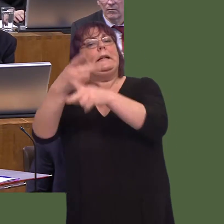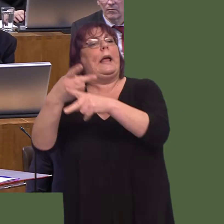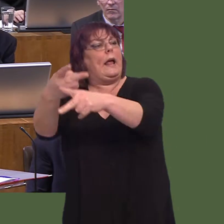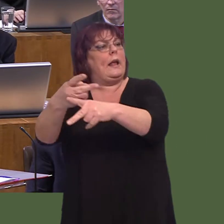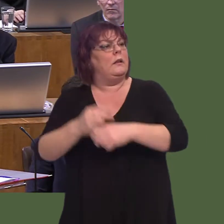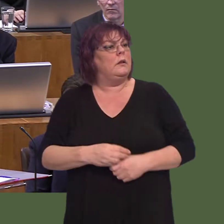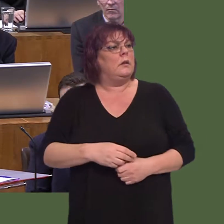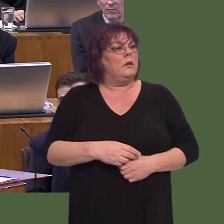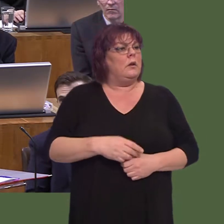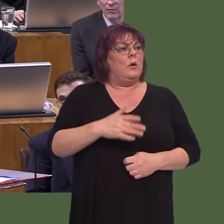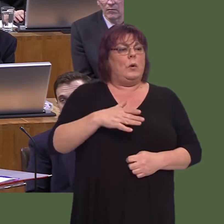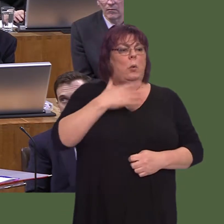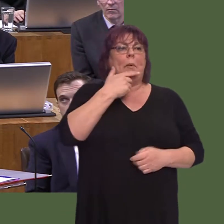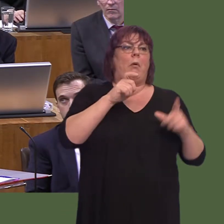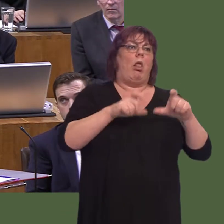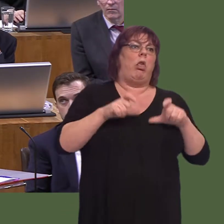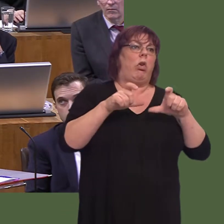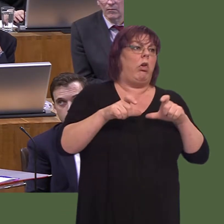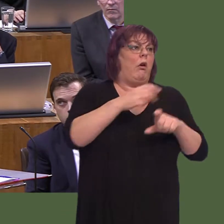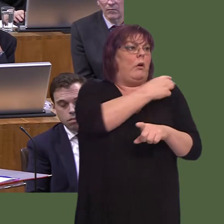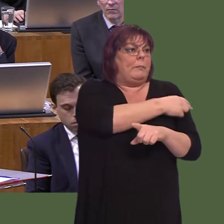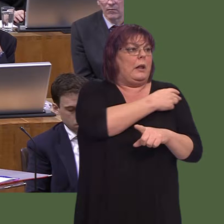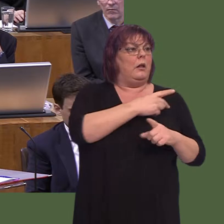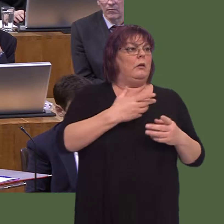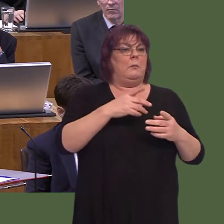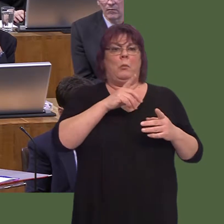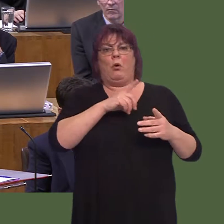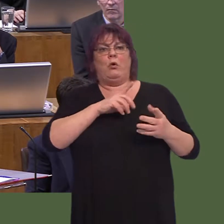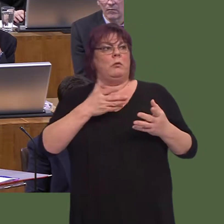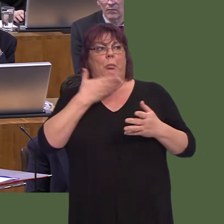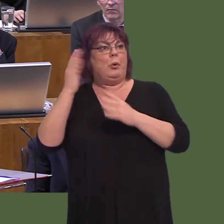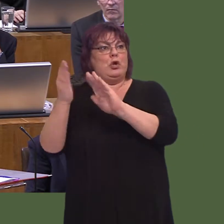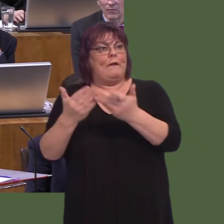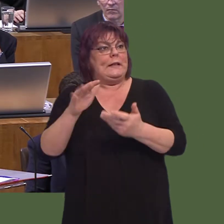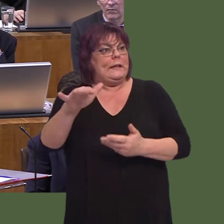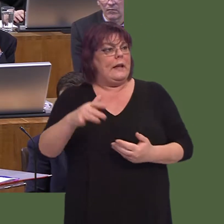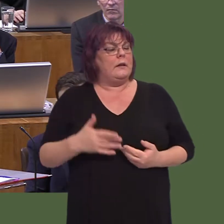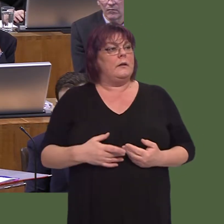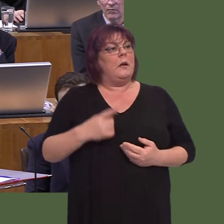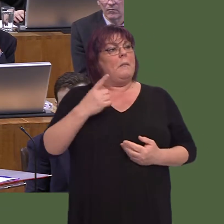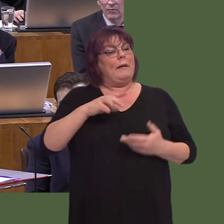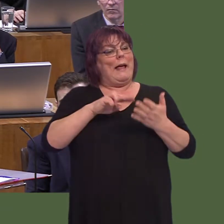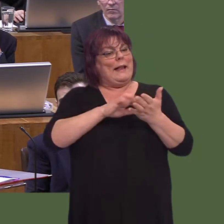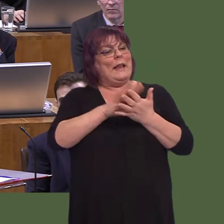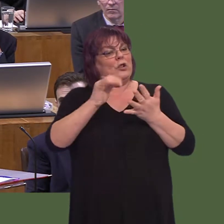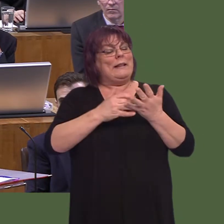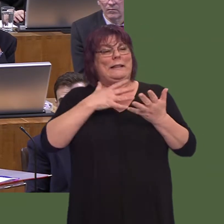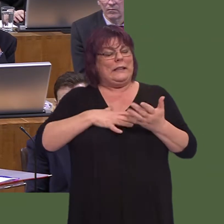We don't want people staying in hospital for longer than they have to. But, of course, the other point that we have to understand is that we need an NHS that's sustainable.